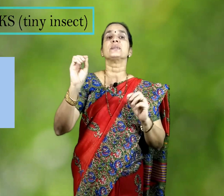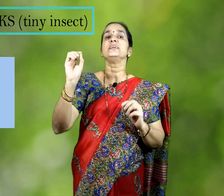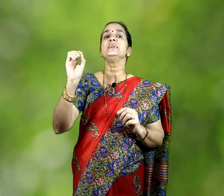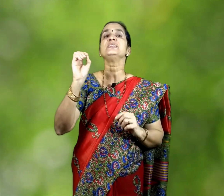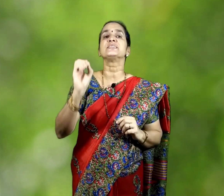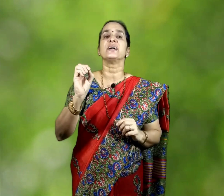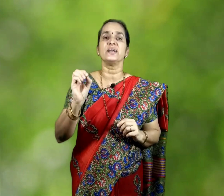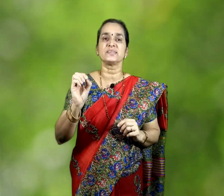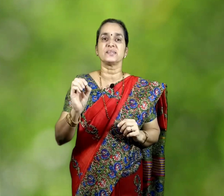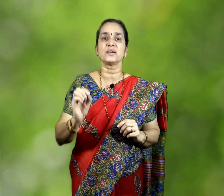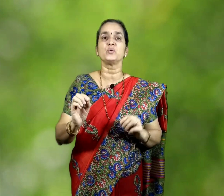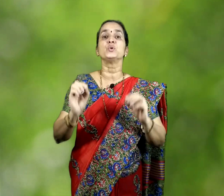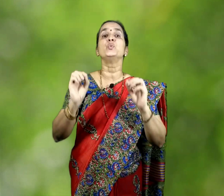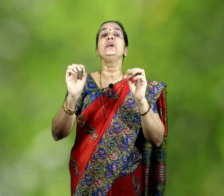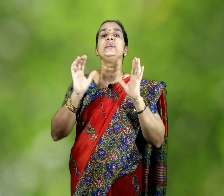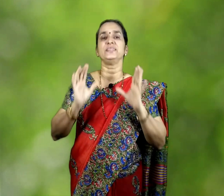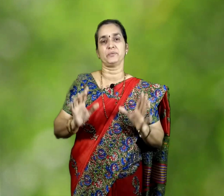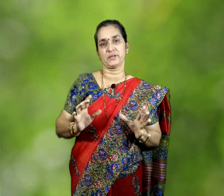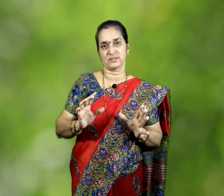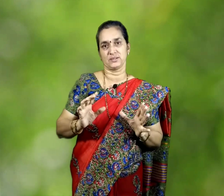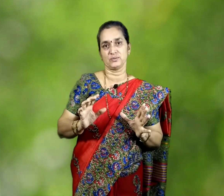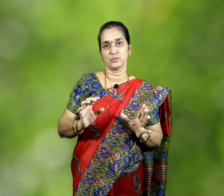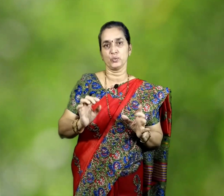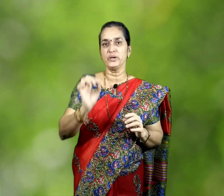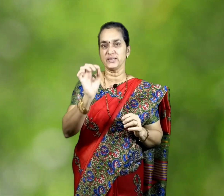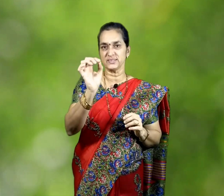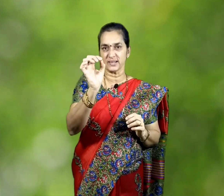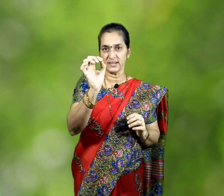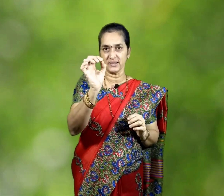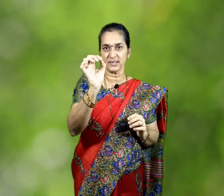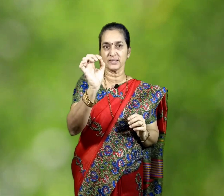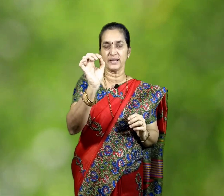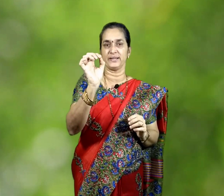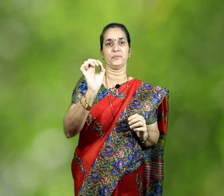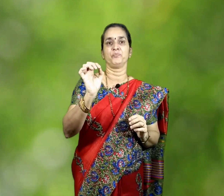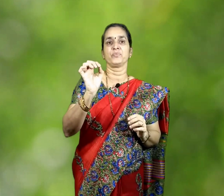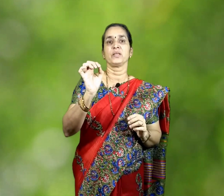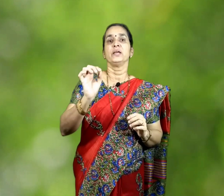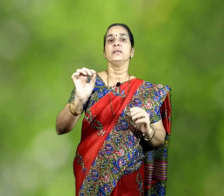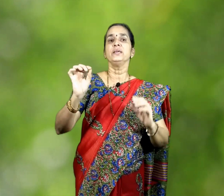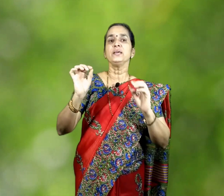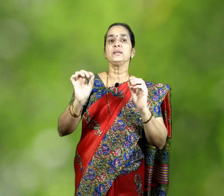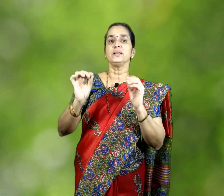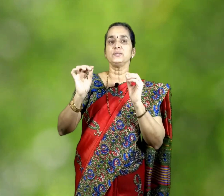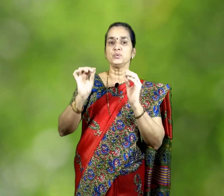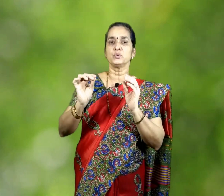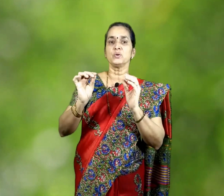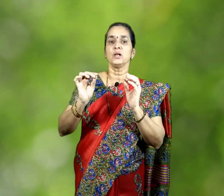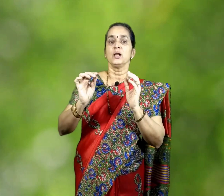Too small right? Such a tiny tick